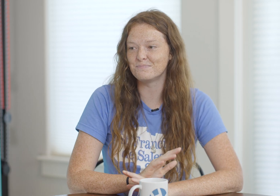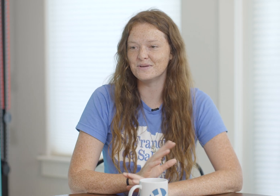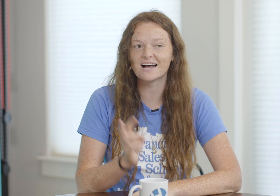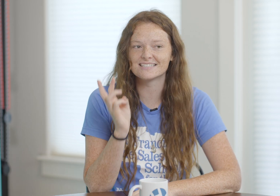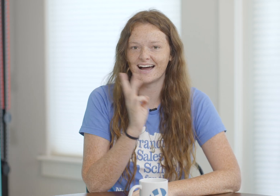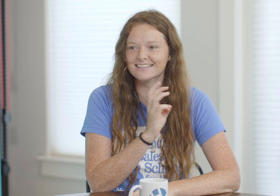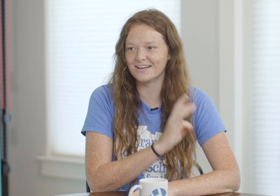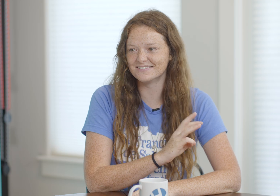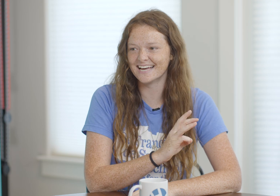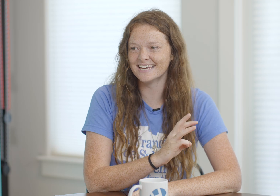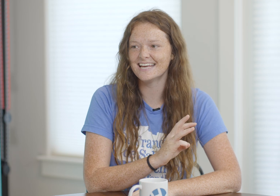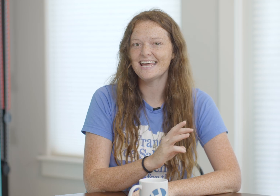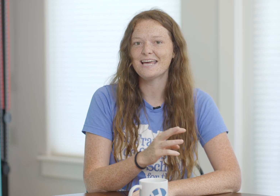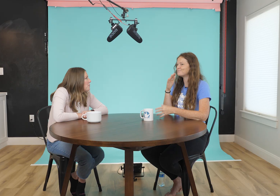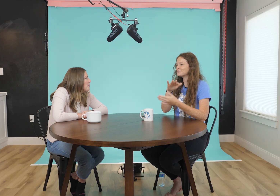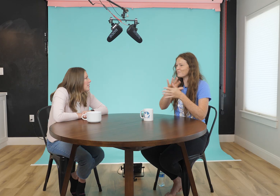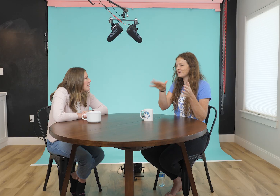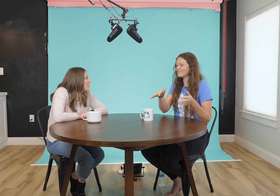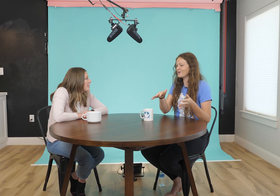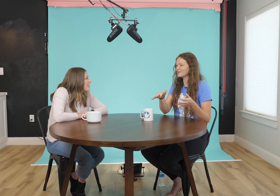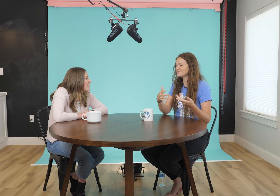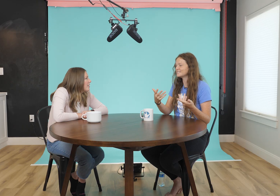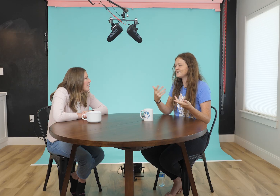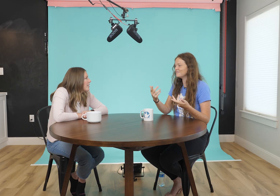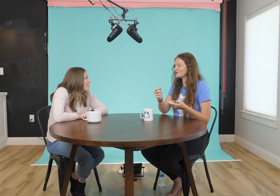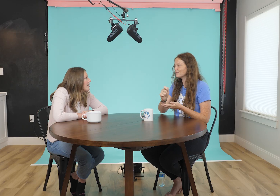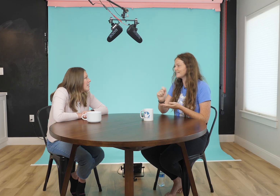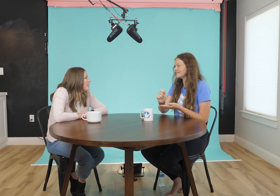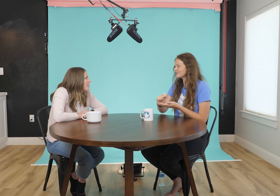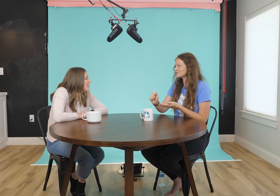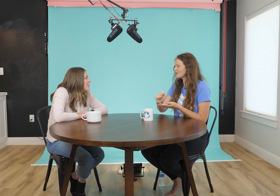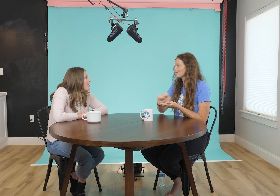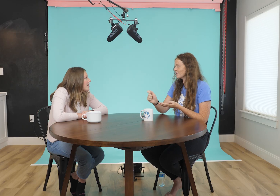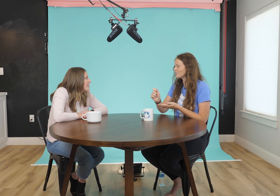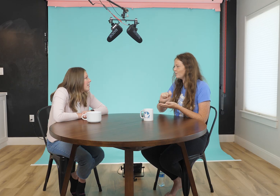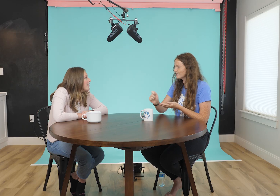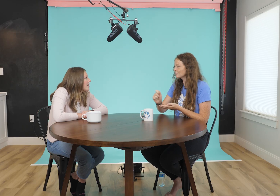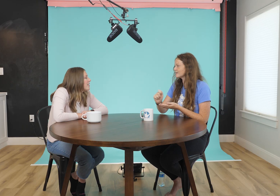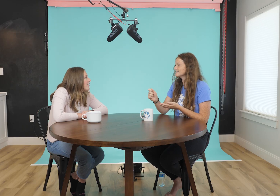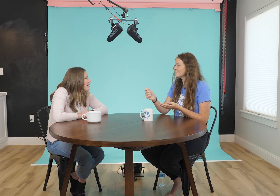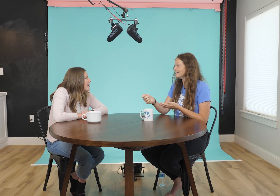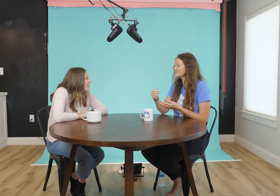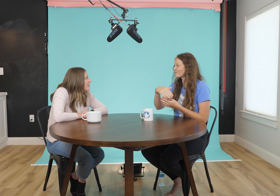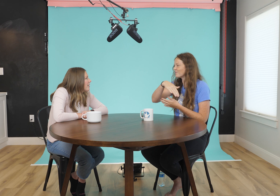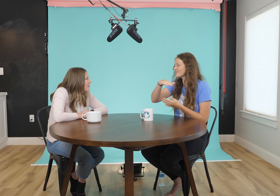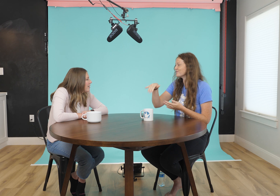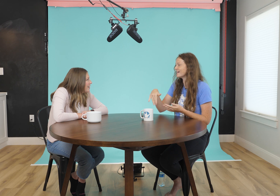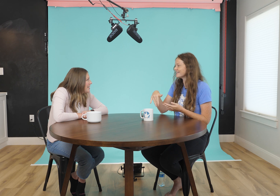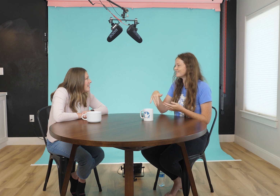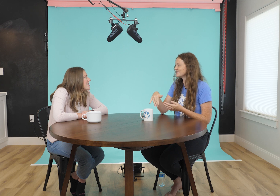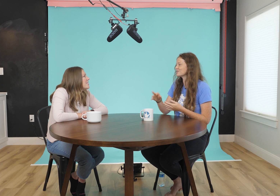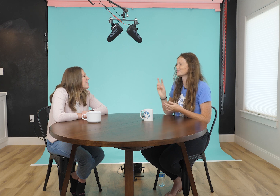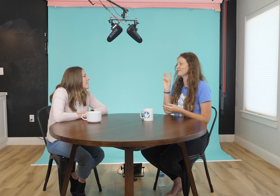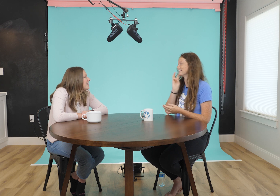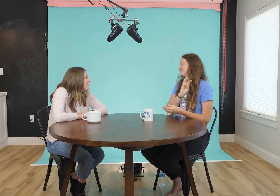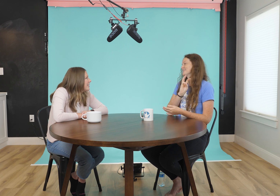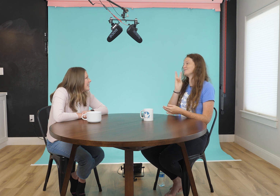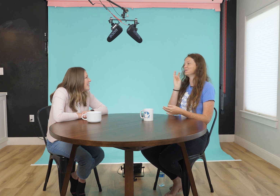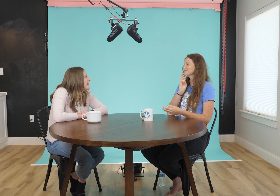Because I love that. Yes. So many of our young adults didn't even know, like the English written word. Weird. What does that mean? So I went through that definition so we can all sign weird